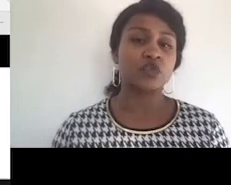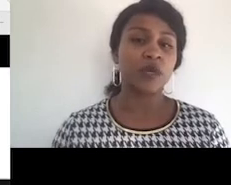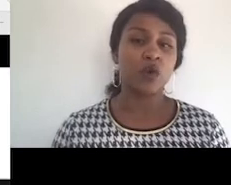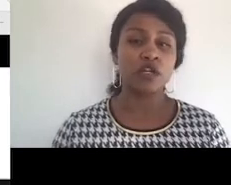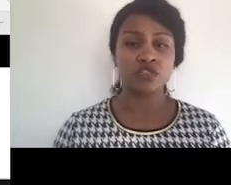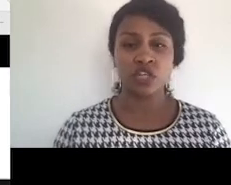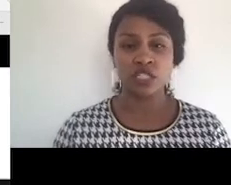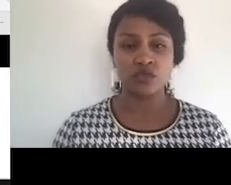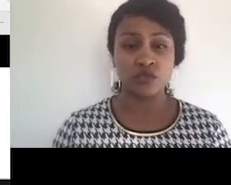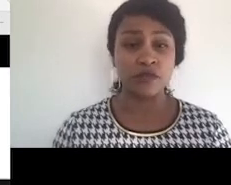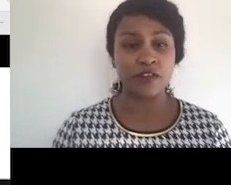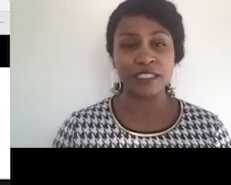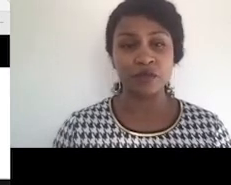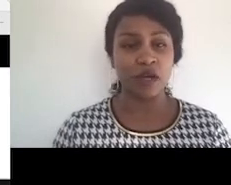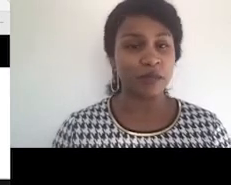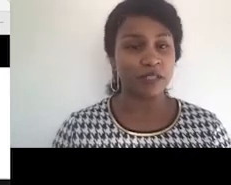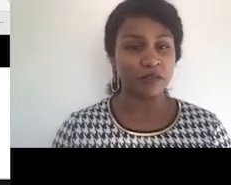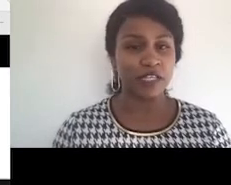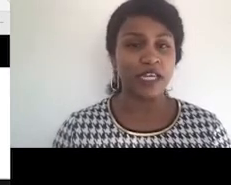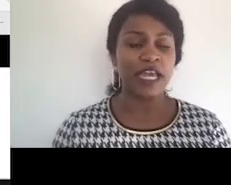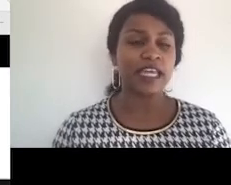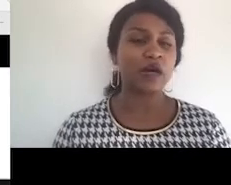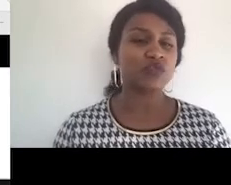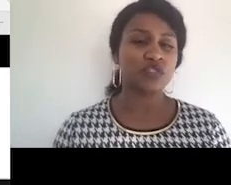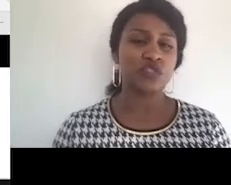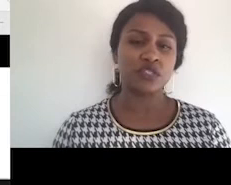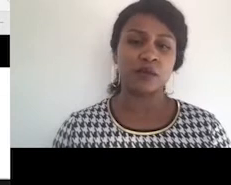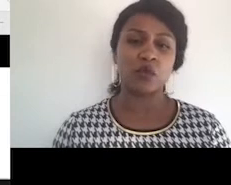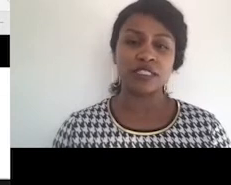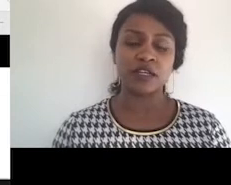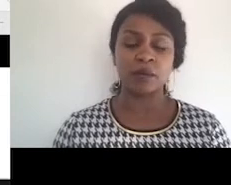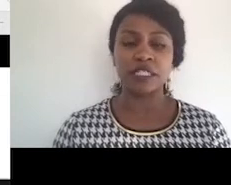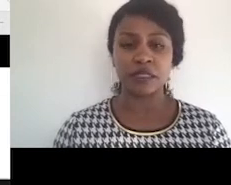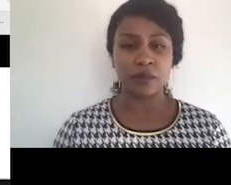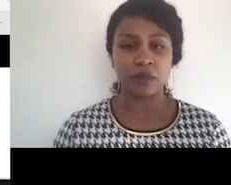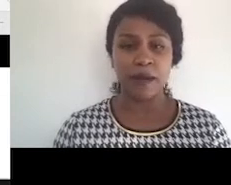pay a $100 refundable commitment fee and that was returned to them once they completed the program.